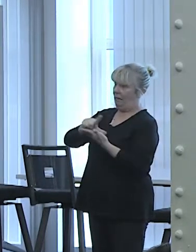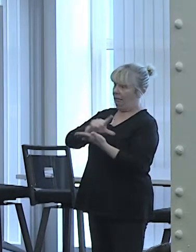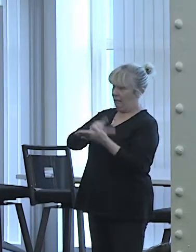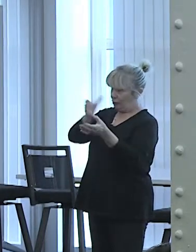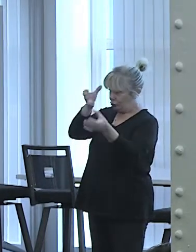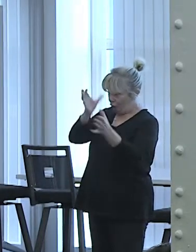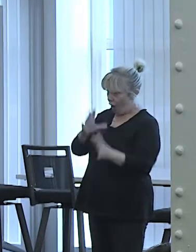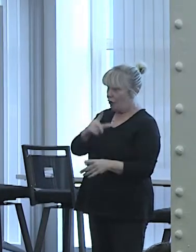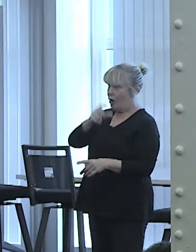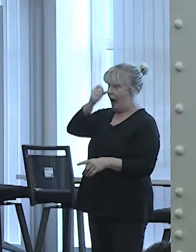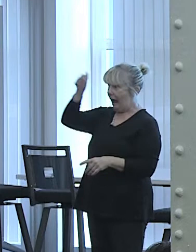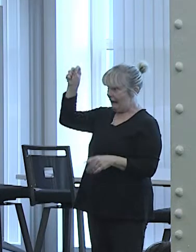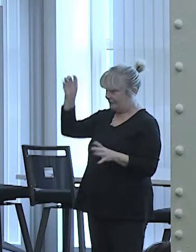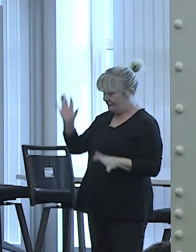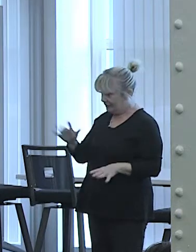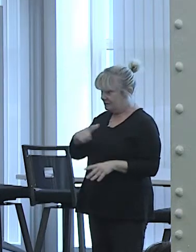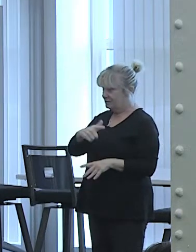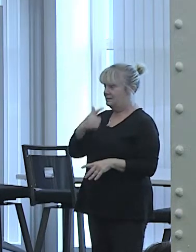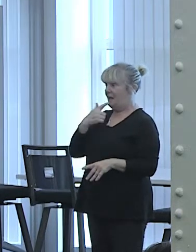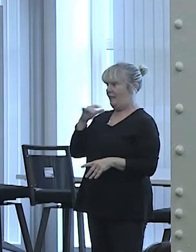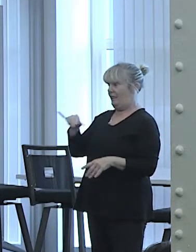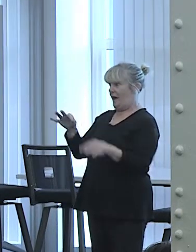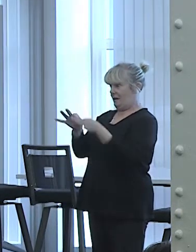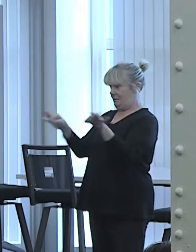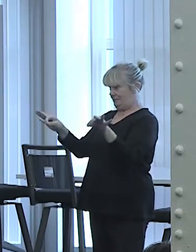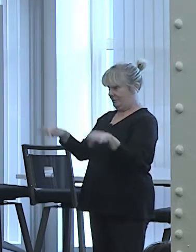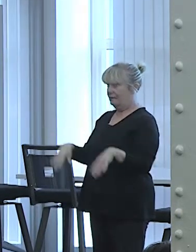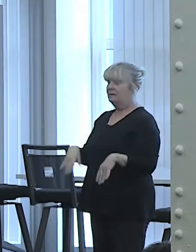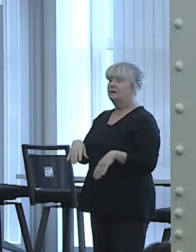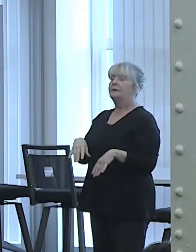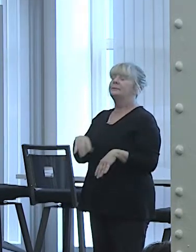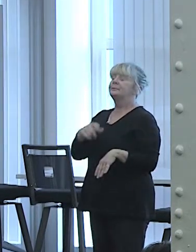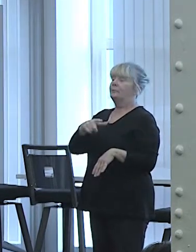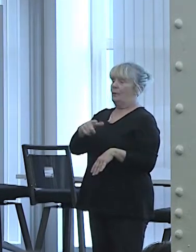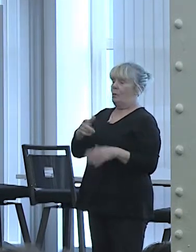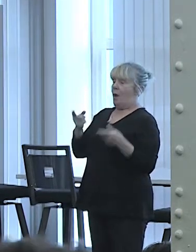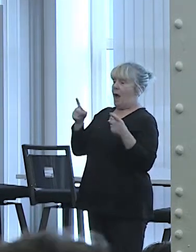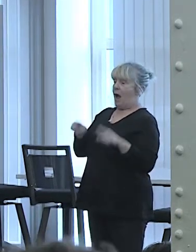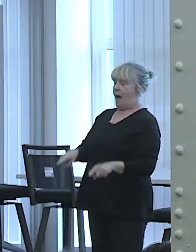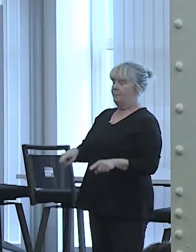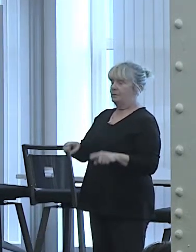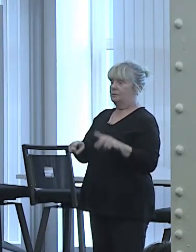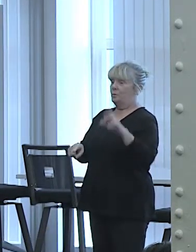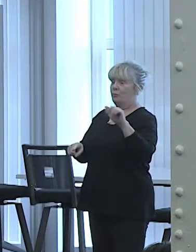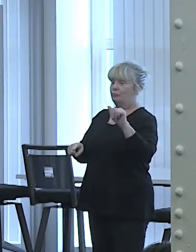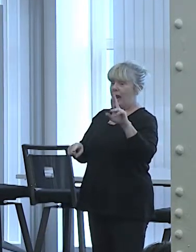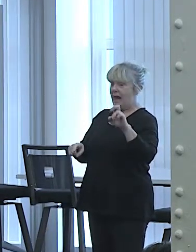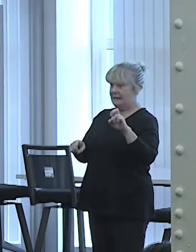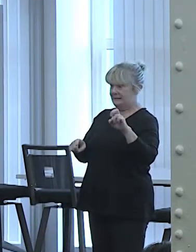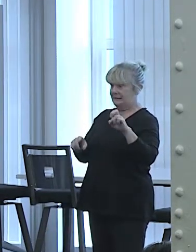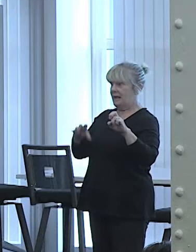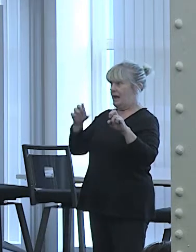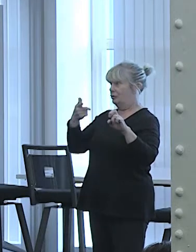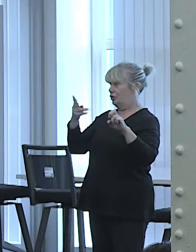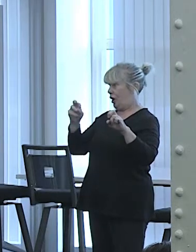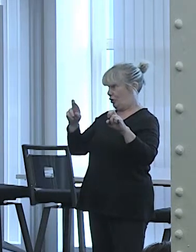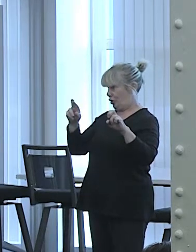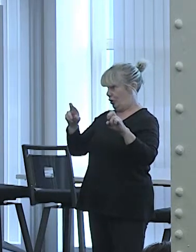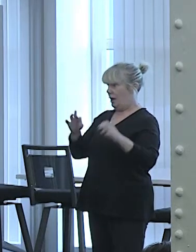and activist was first coined to describe what happens when race and gender, particularly if you are black and a woman